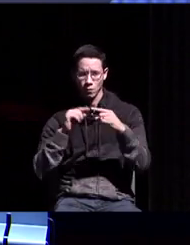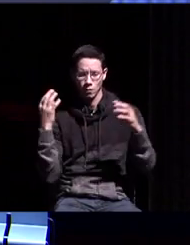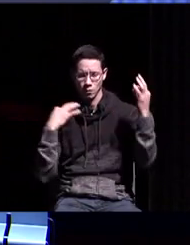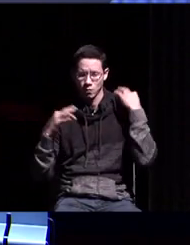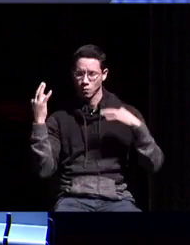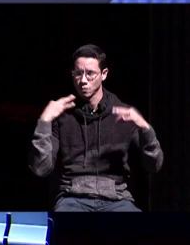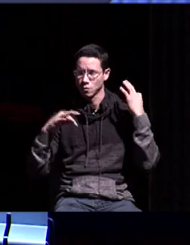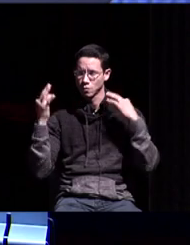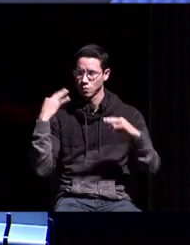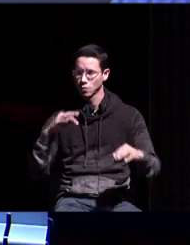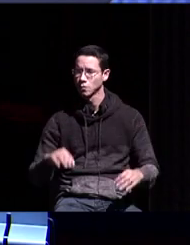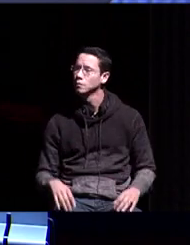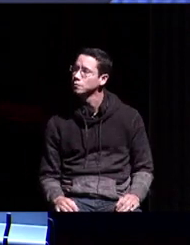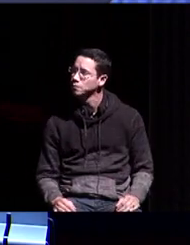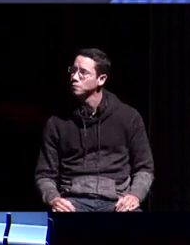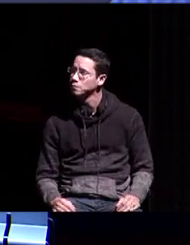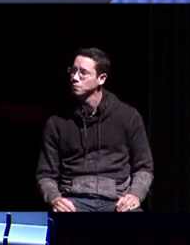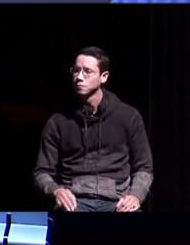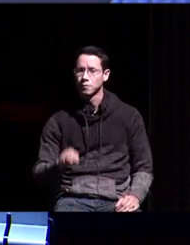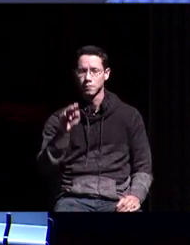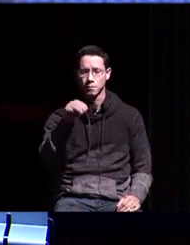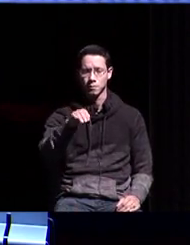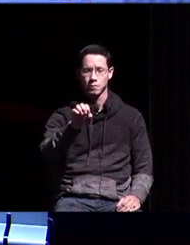They have an average of BRL 5,500.